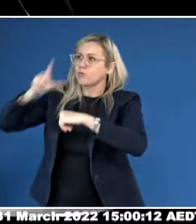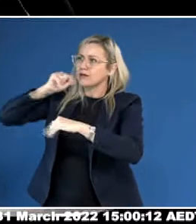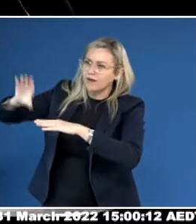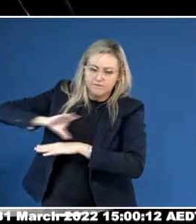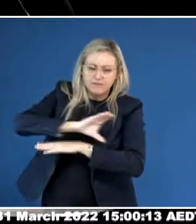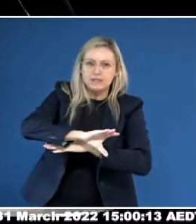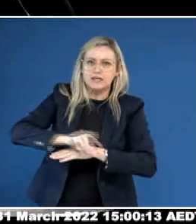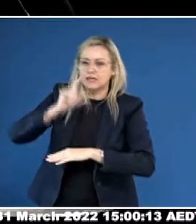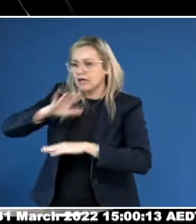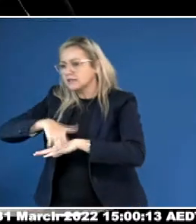And it's that trickle down stuff.